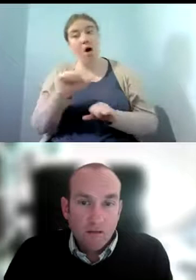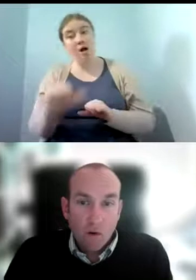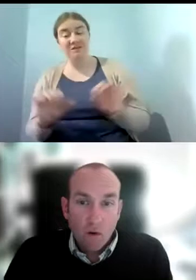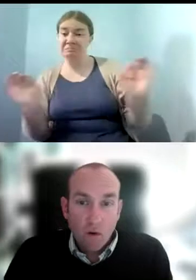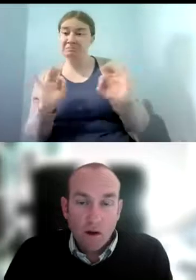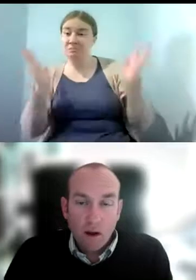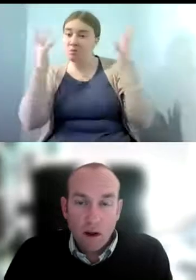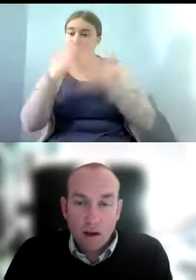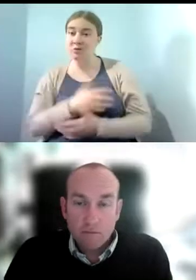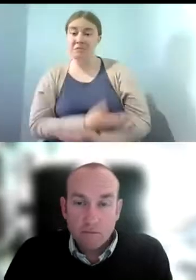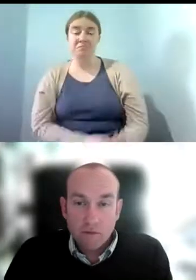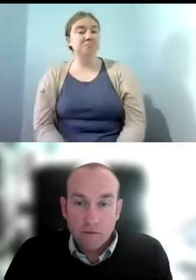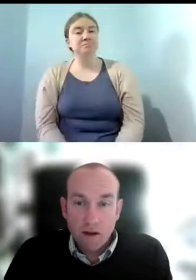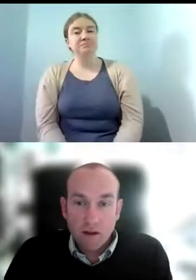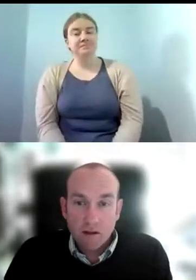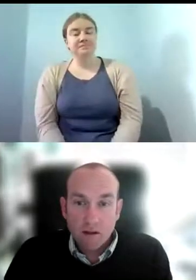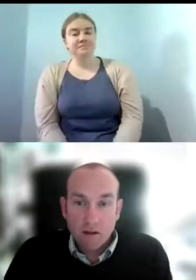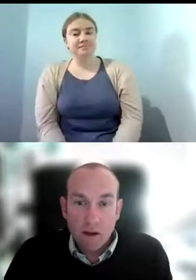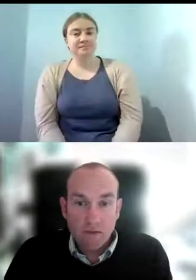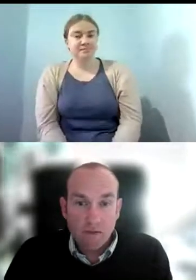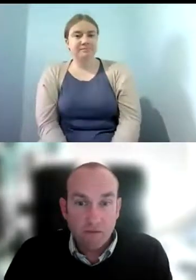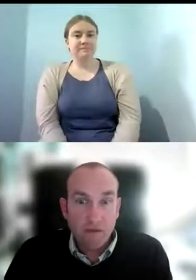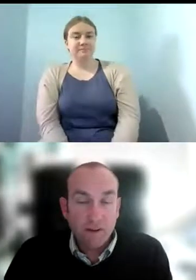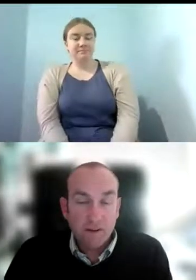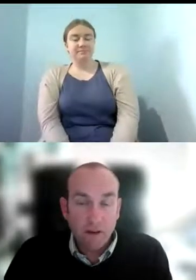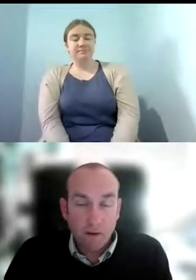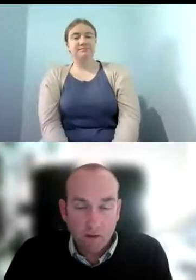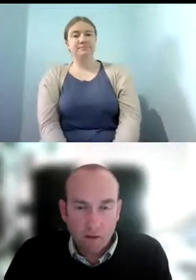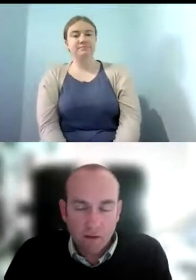for um uh concern for the for the fish themselves within the river